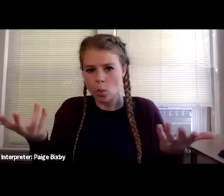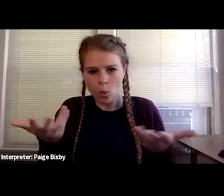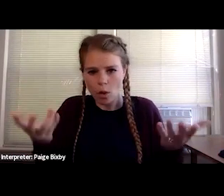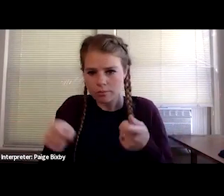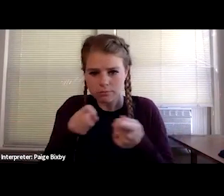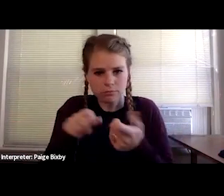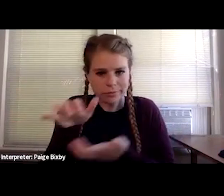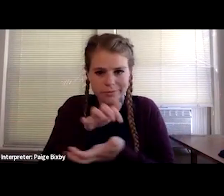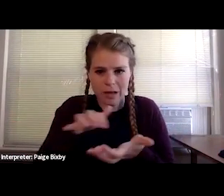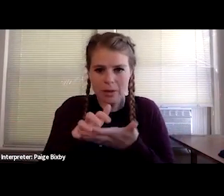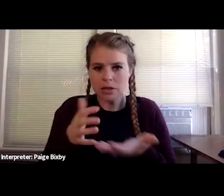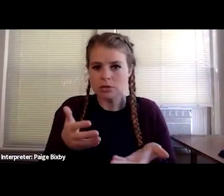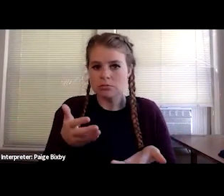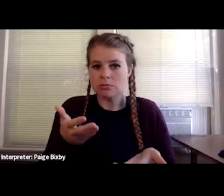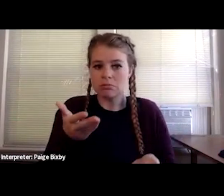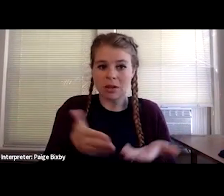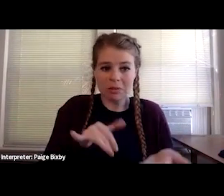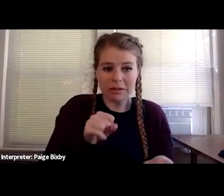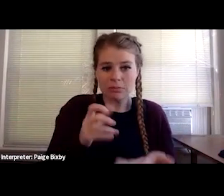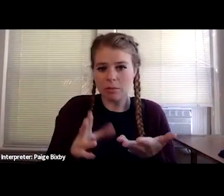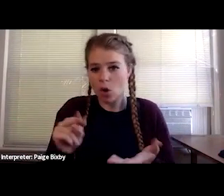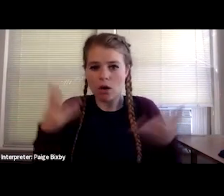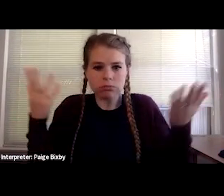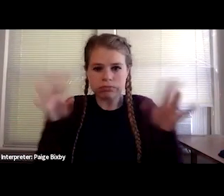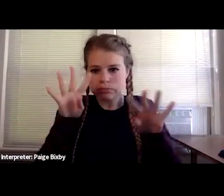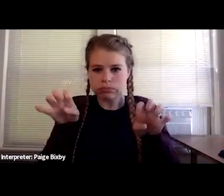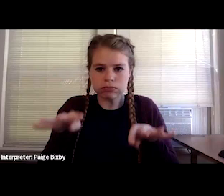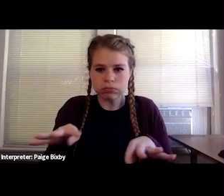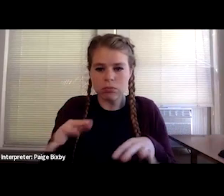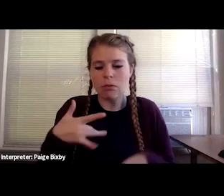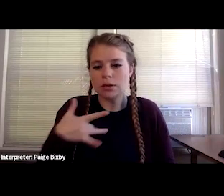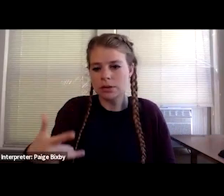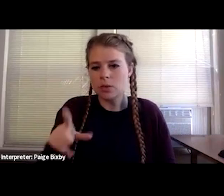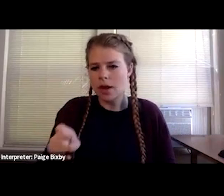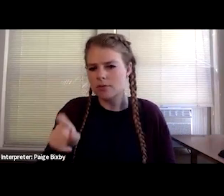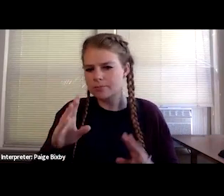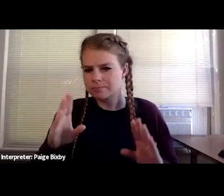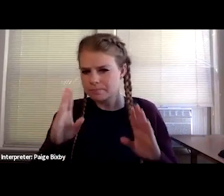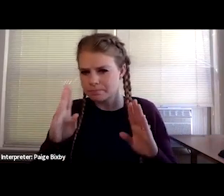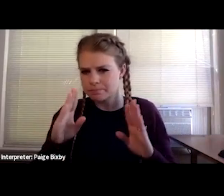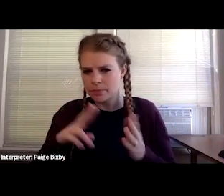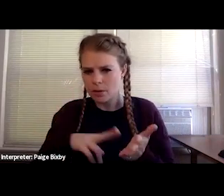And you know, no matter what, there's always a couple of things that we always need to keep an eye on and help manage, right?